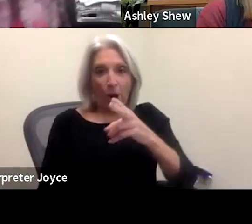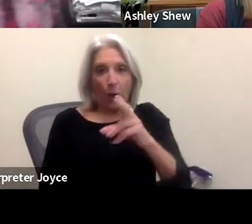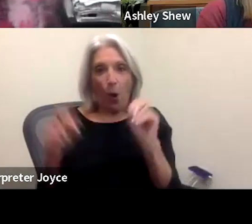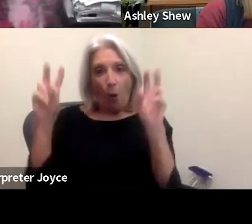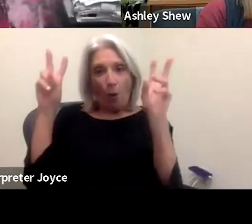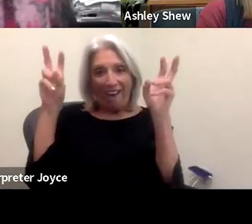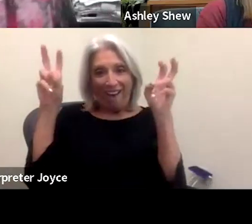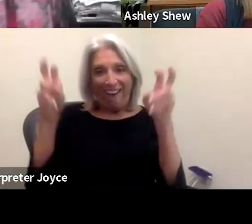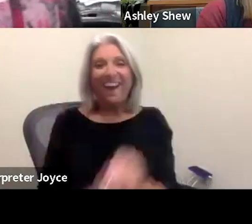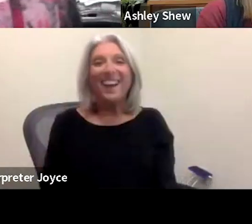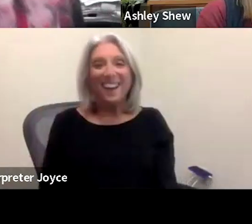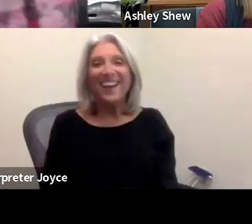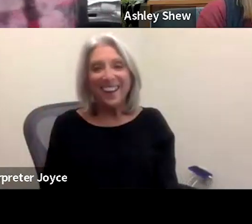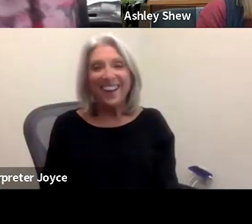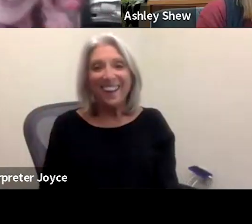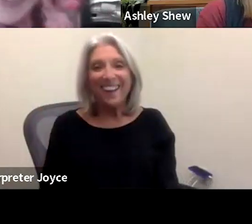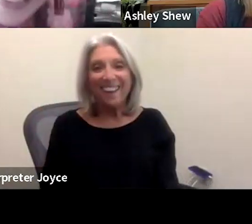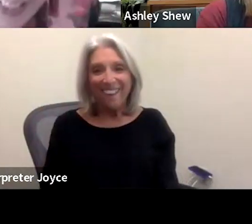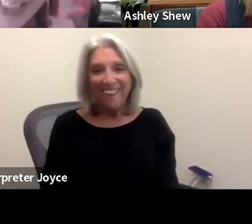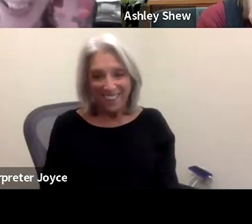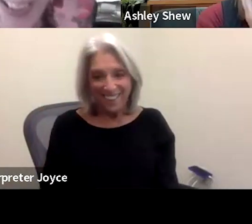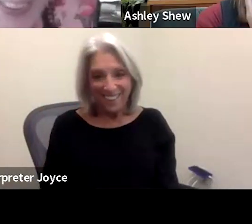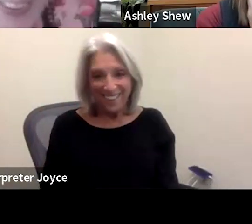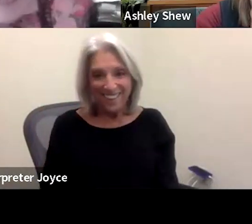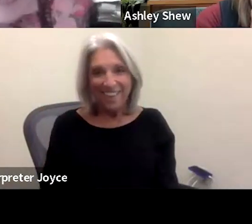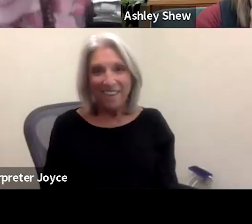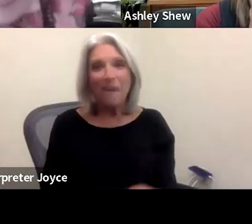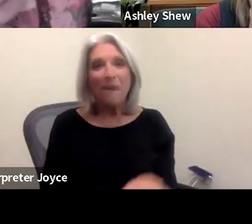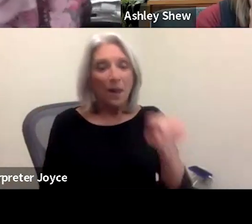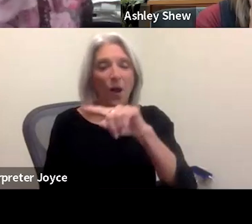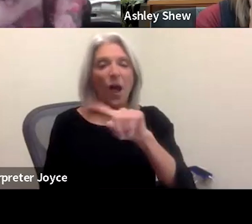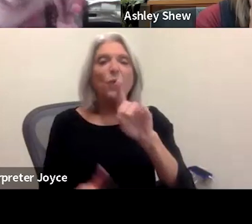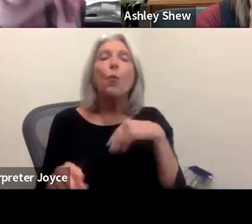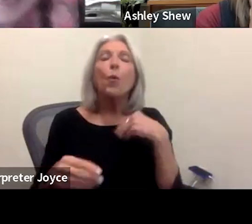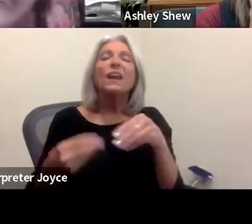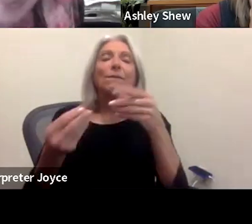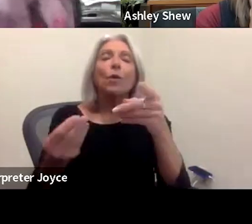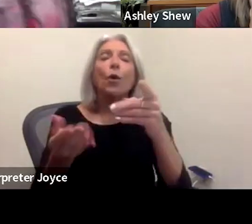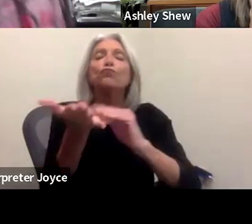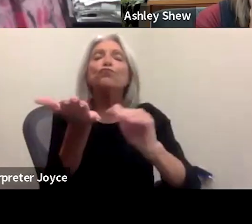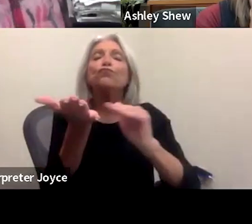We'll give her pass. We'll give her a pass. Yeah.